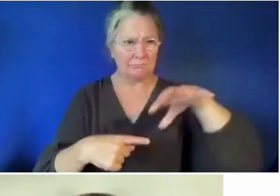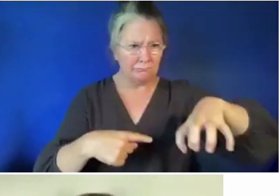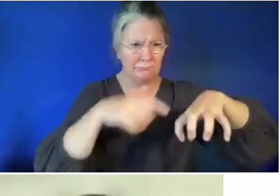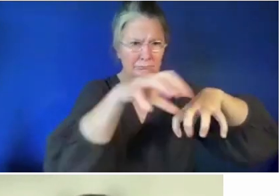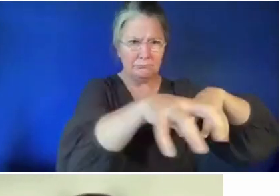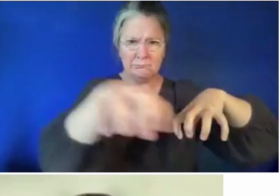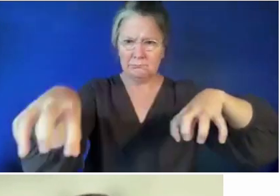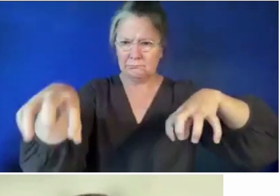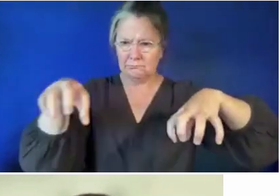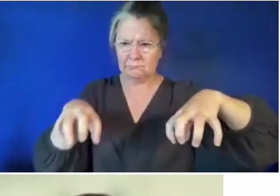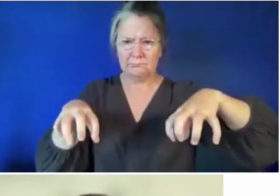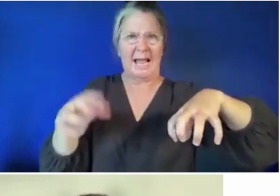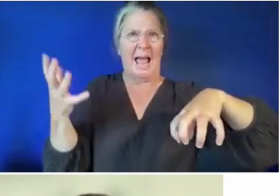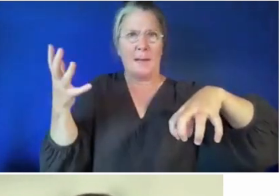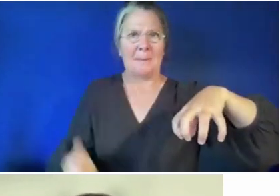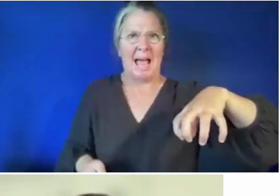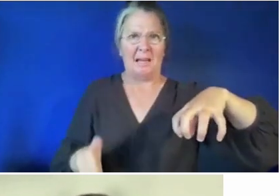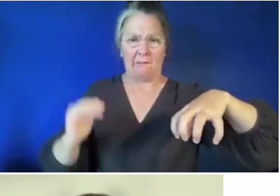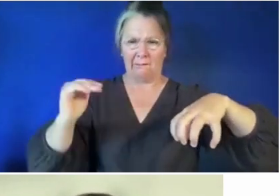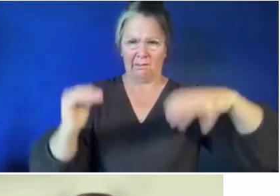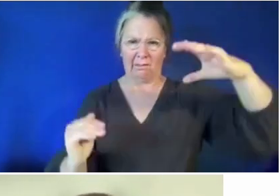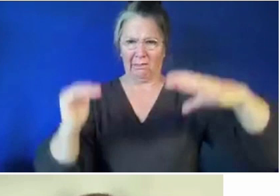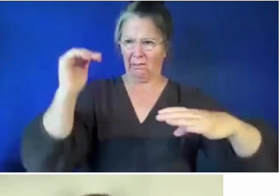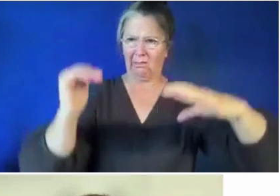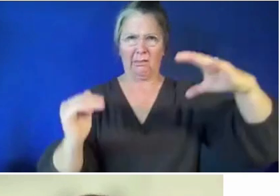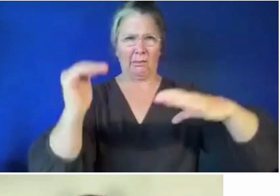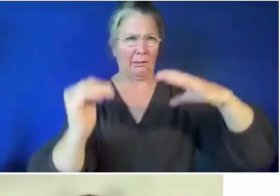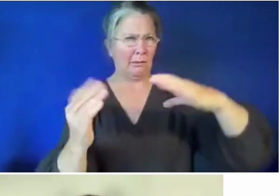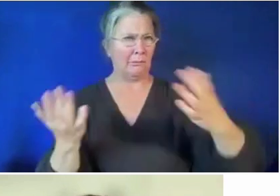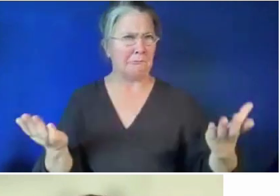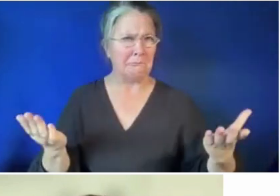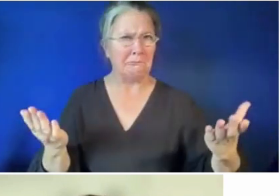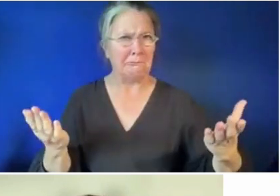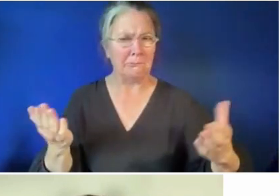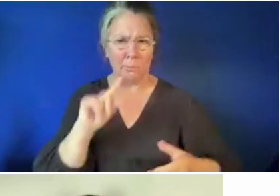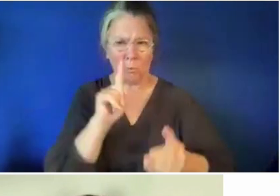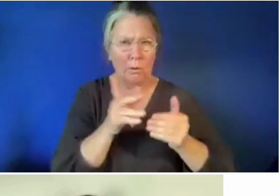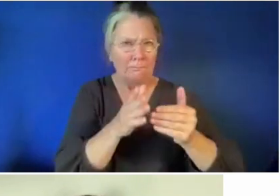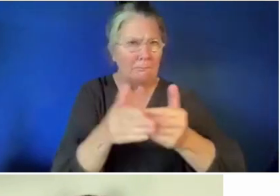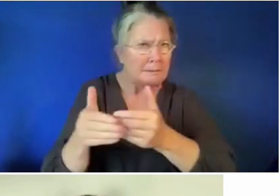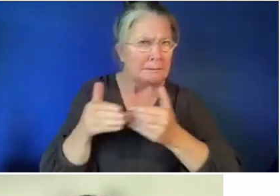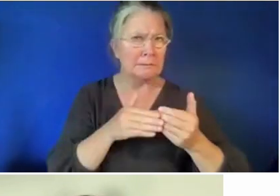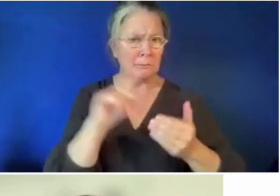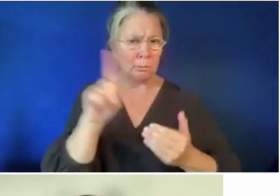I'm going to come to you again, Subho, first for this one. Sure. Thanks, Hilary.